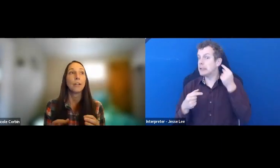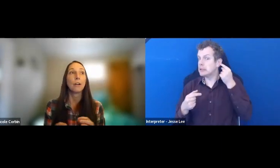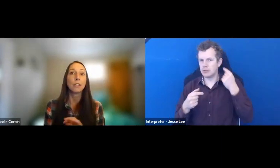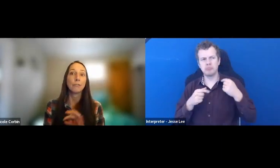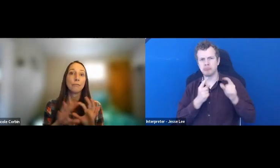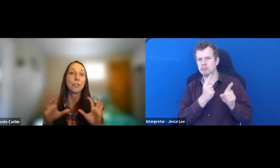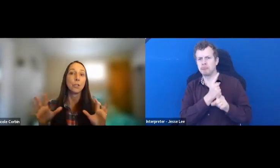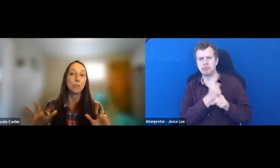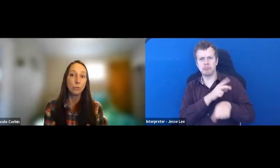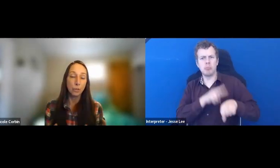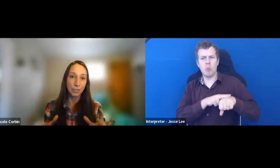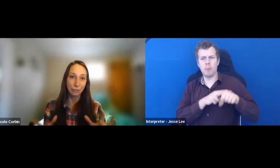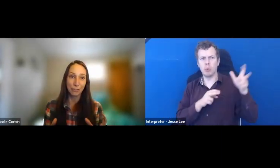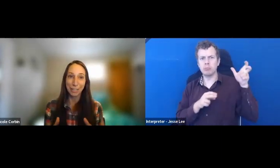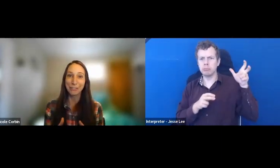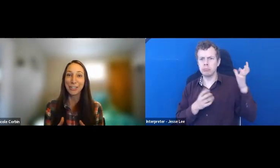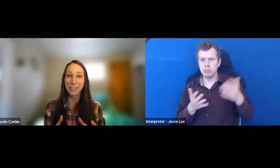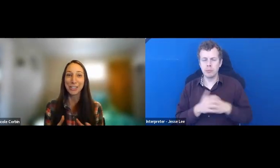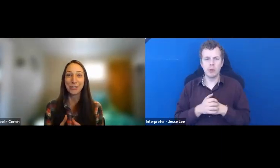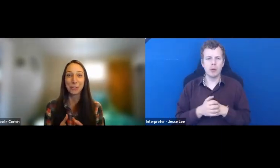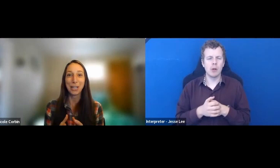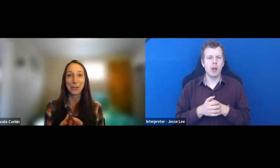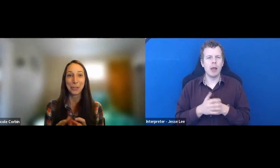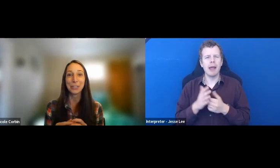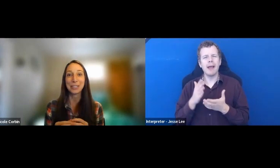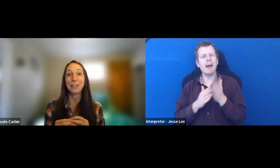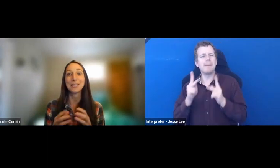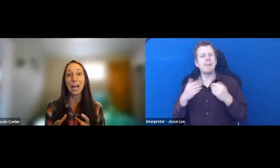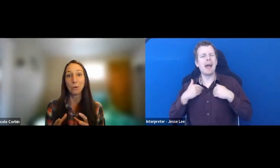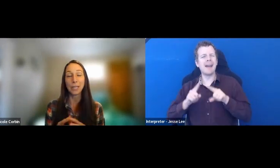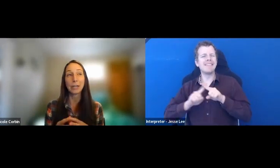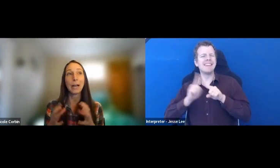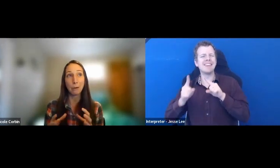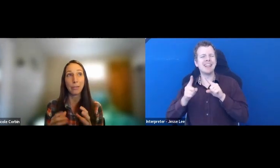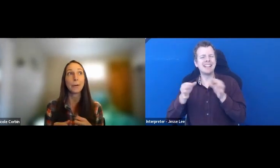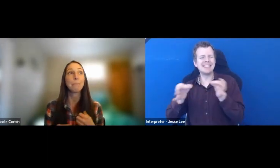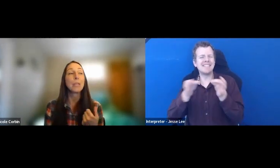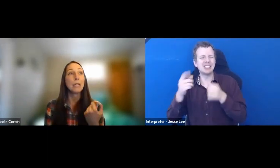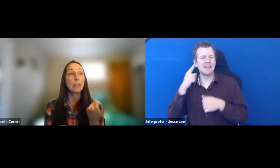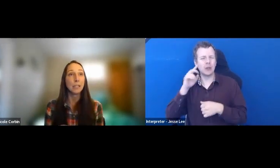There are a few different definitions of unilateral hearing loss out there.